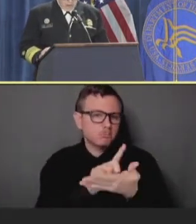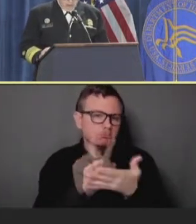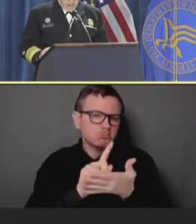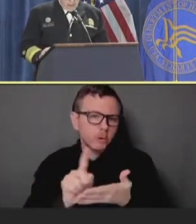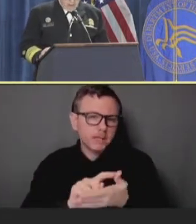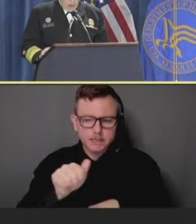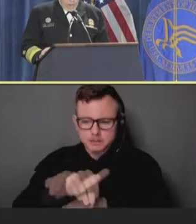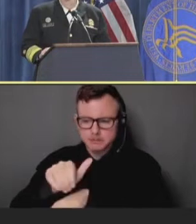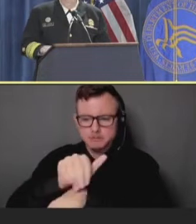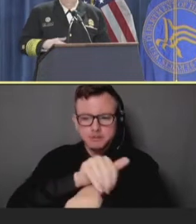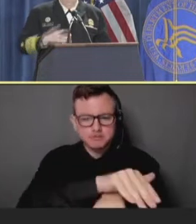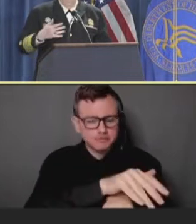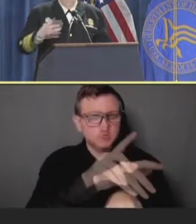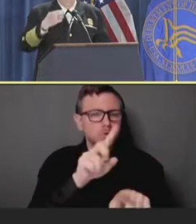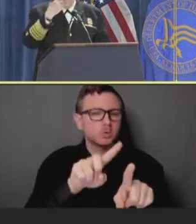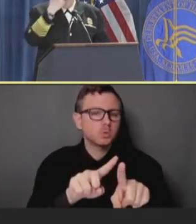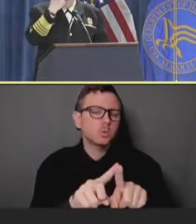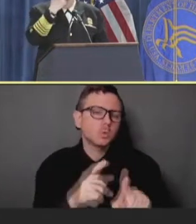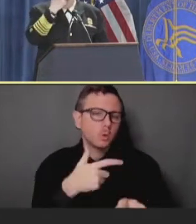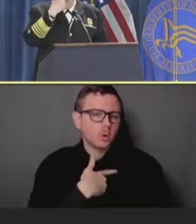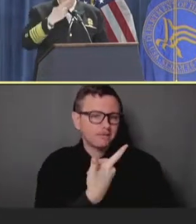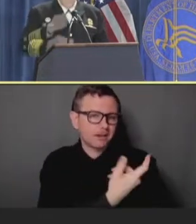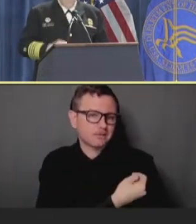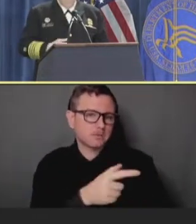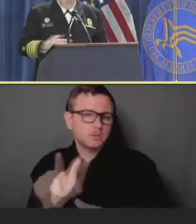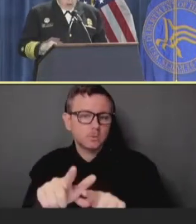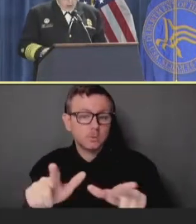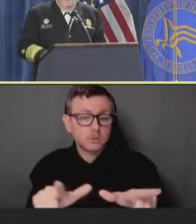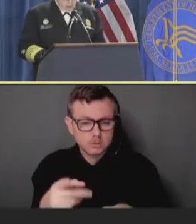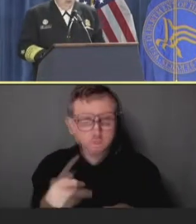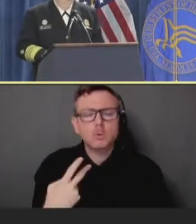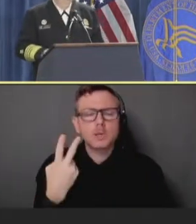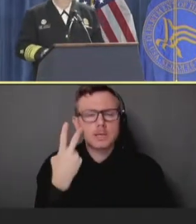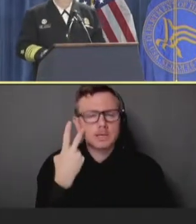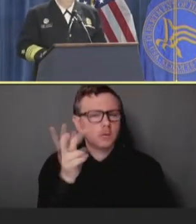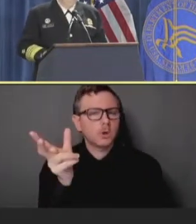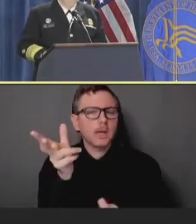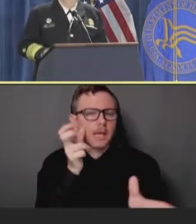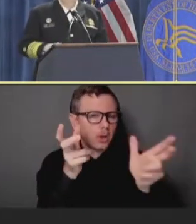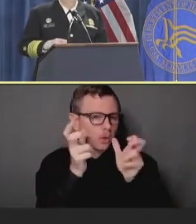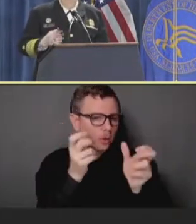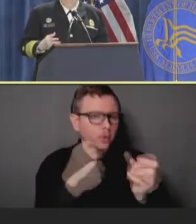So, you're going to hear more about this work in the ongoing weeks, but I want to highlight